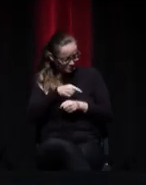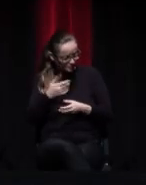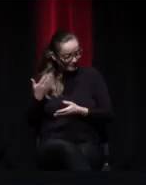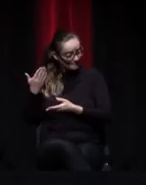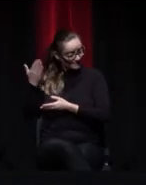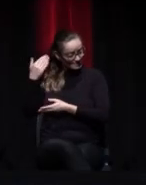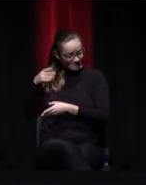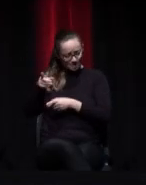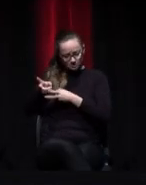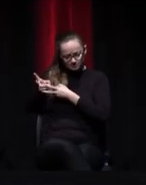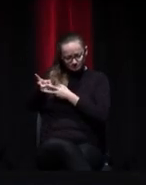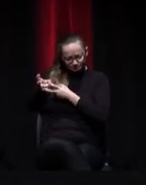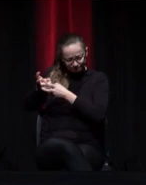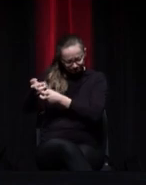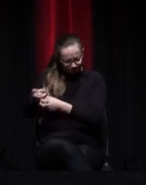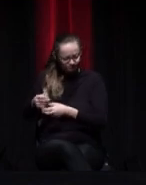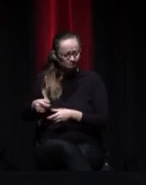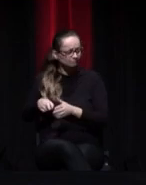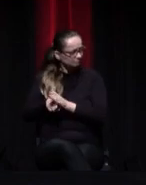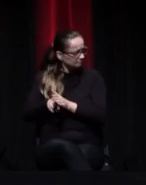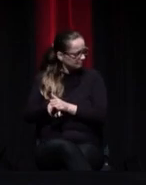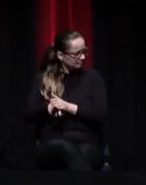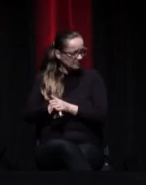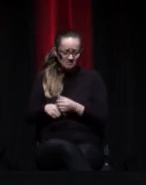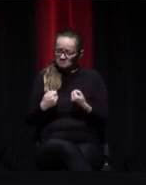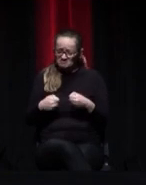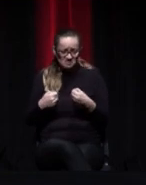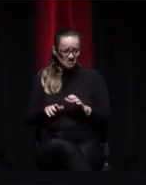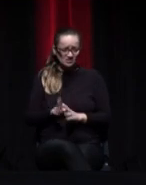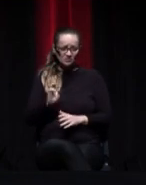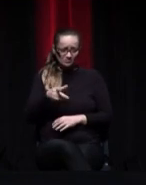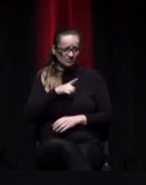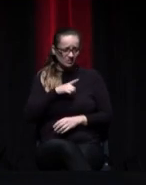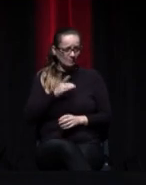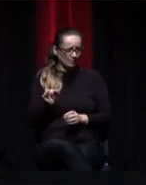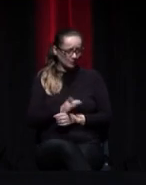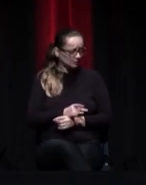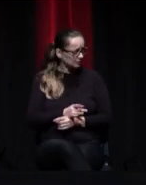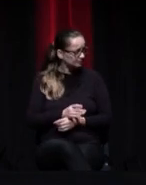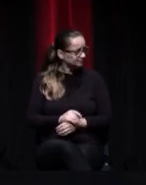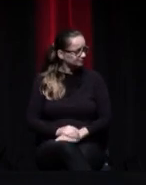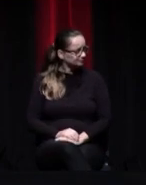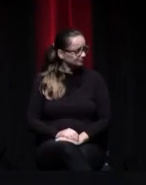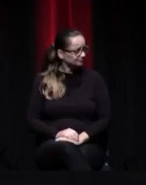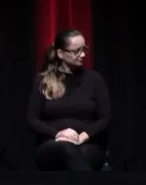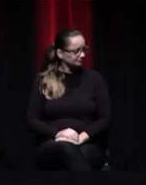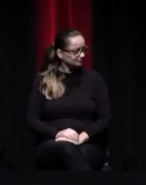and of revelation of something in the present, in relation to what we're saying farewell to.